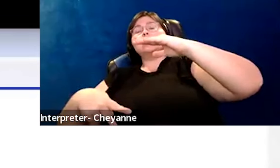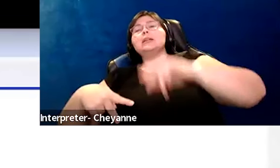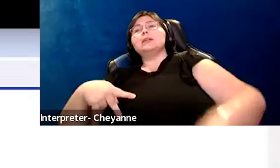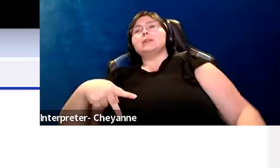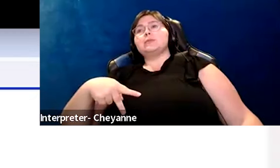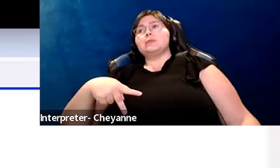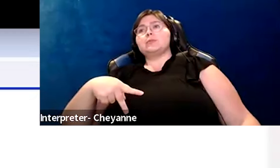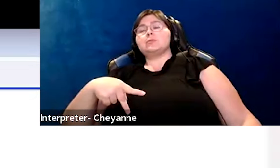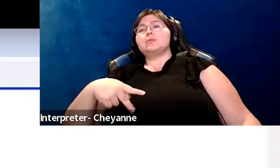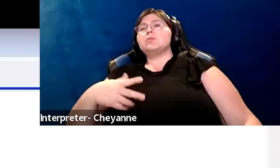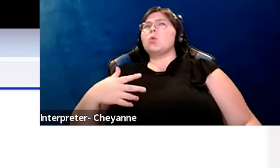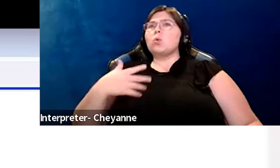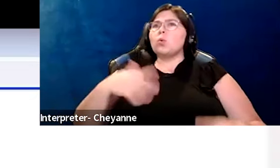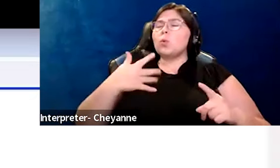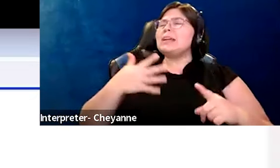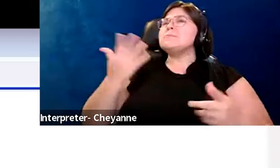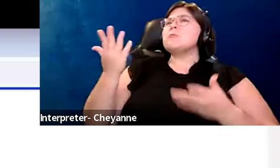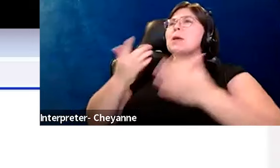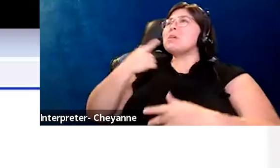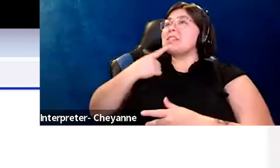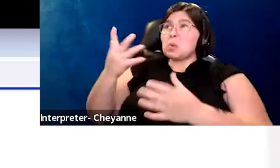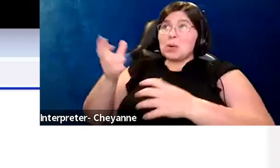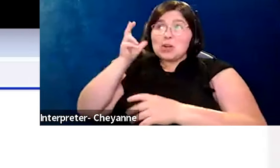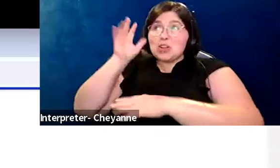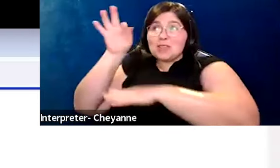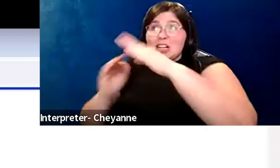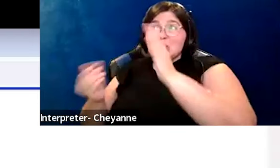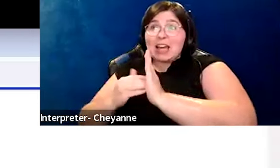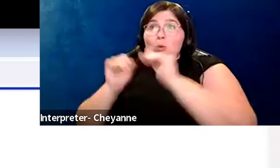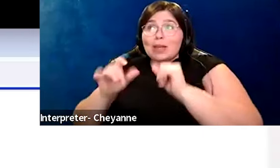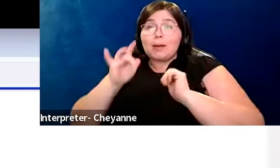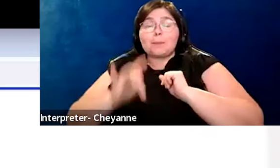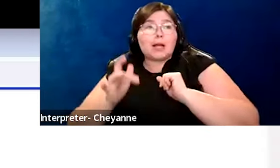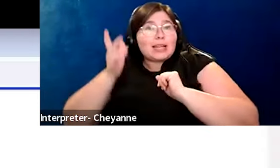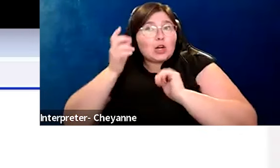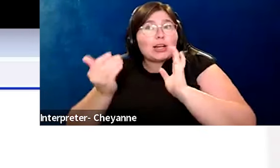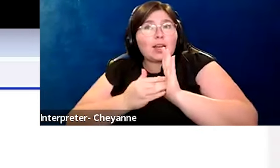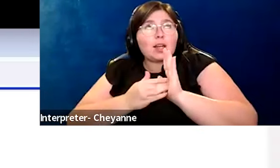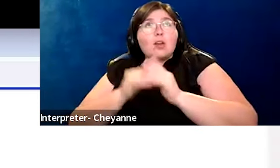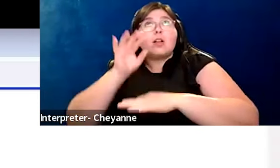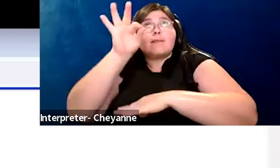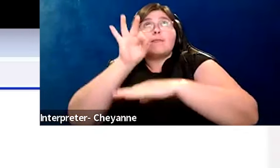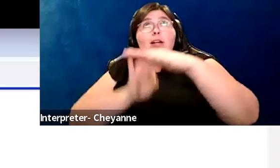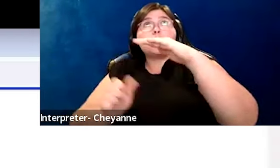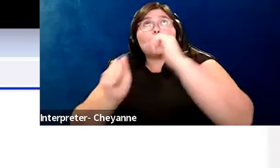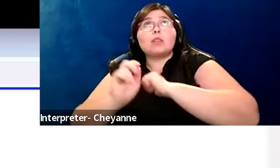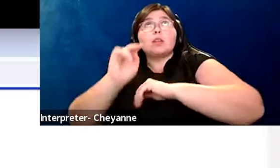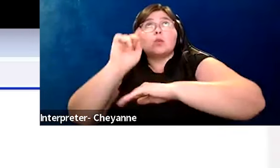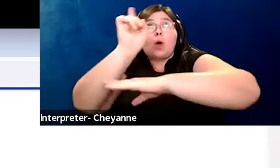Let's say we want to hear the fraction again. Let's hear it again. The fraction with numerator 1 and denominator